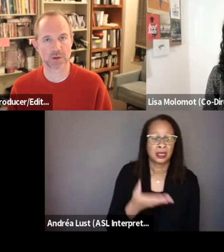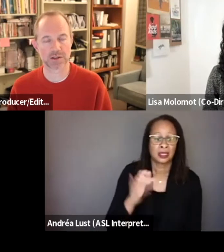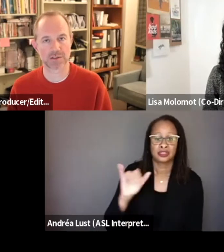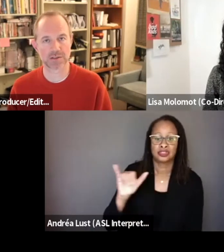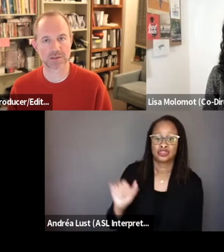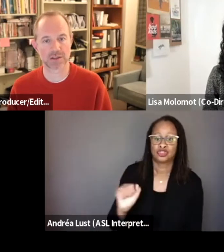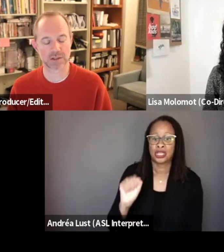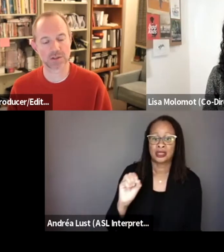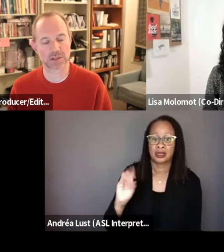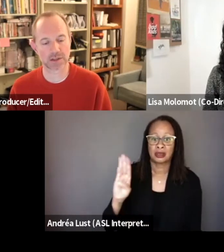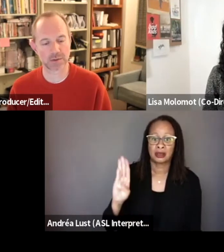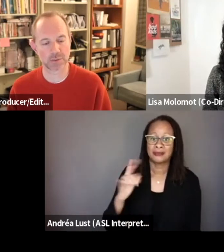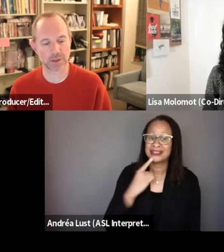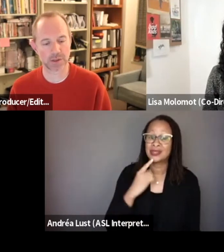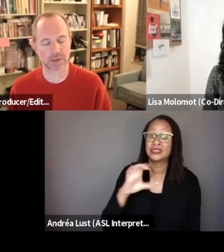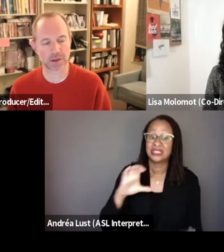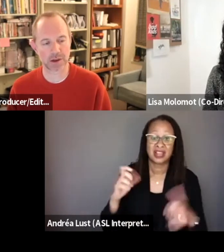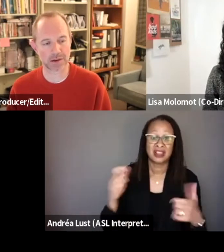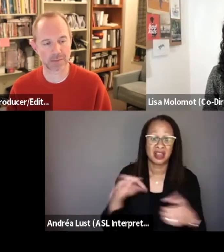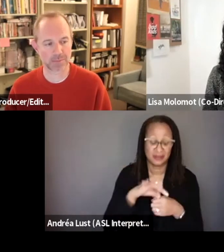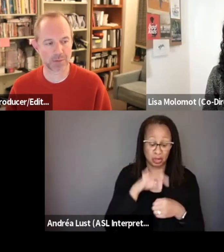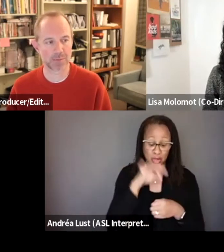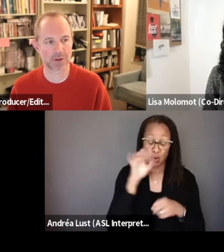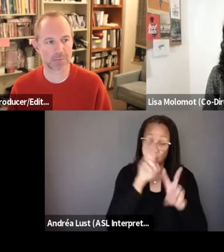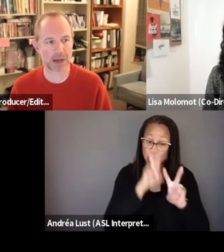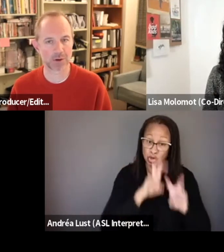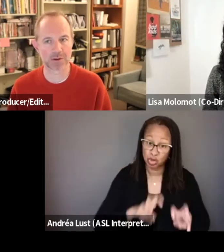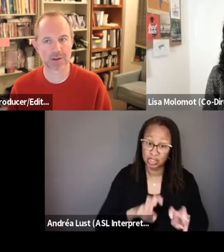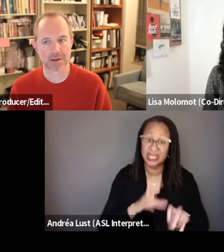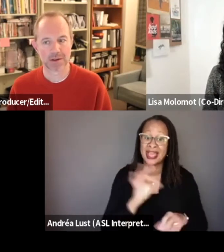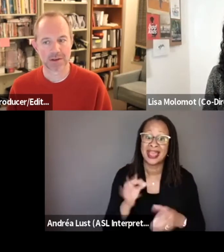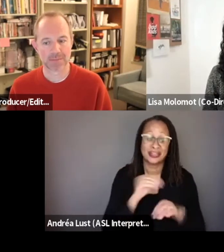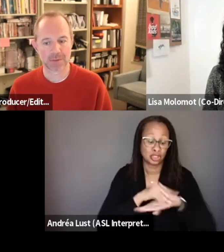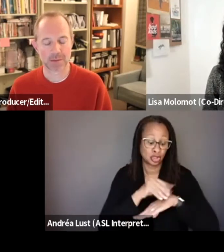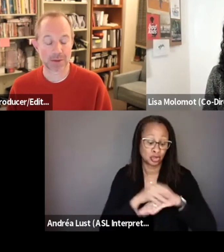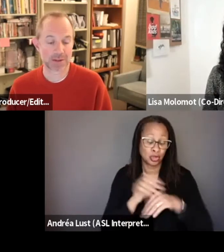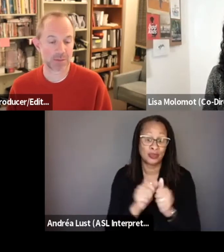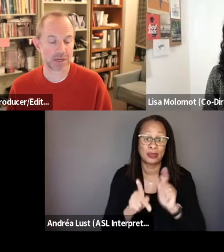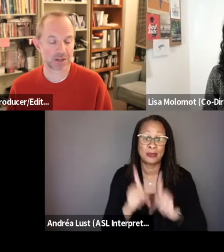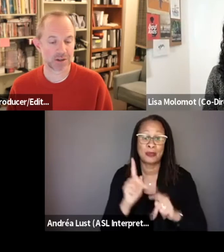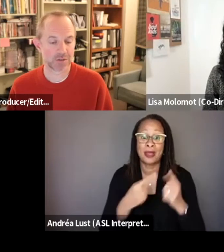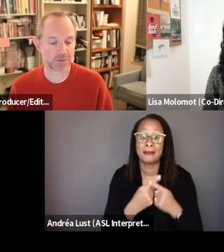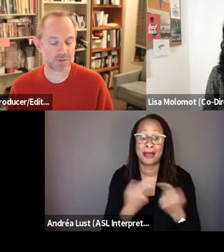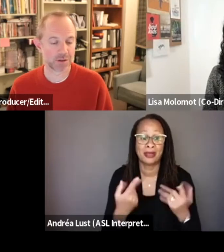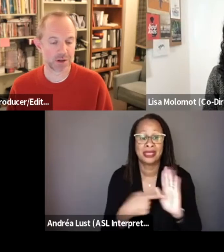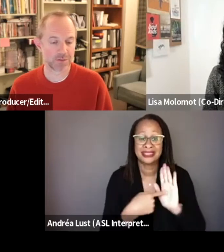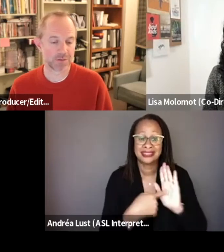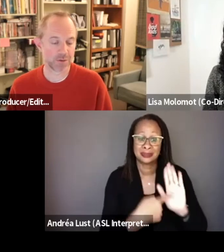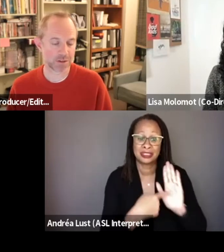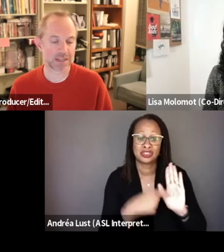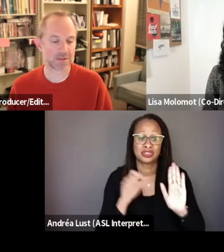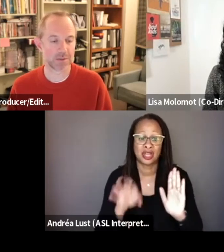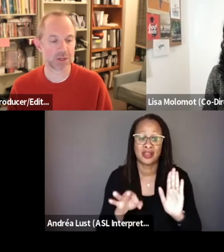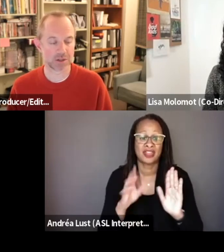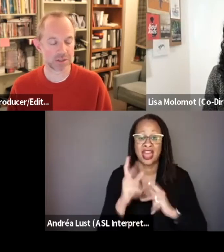as consulting with people about the depiction of those kinds of images.